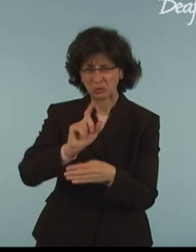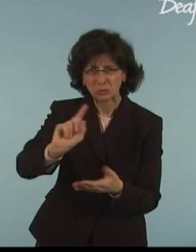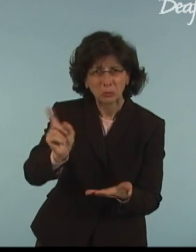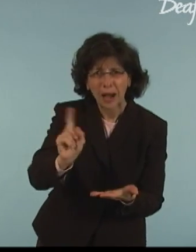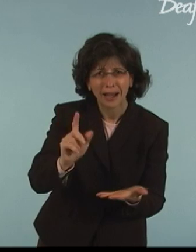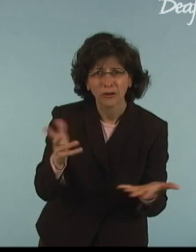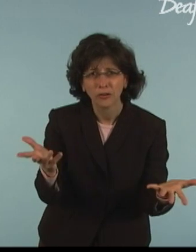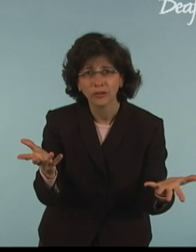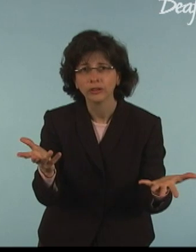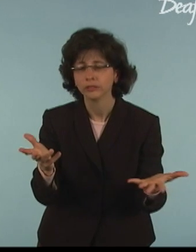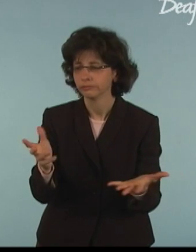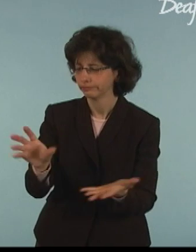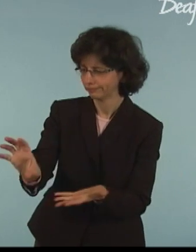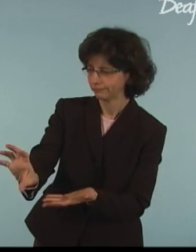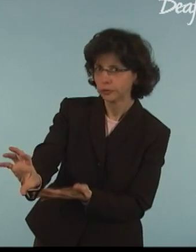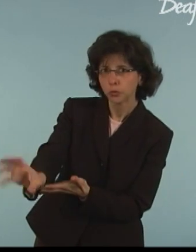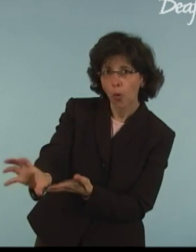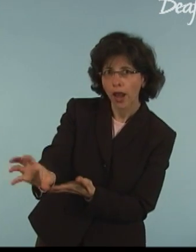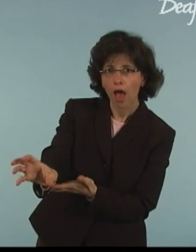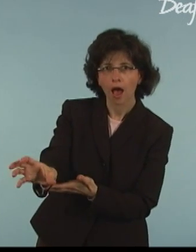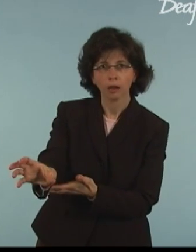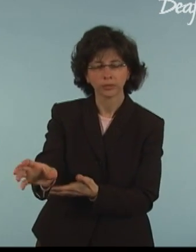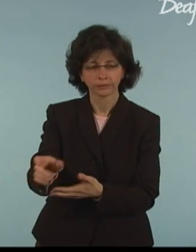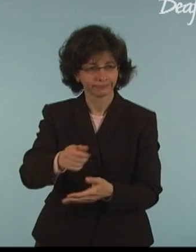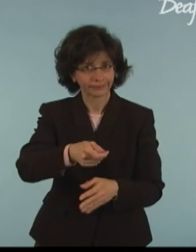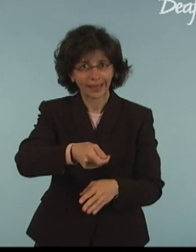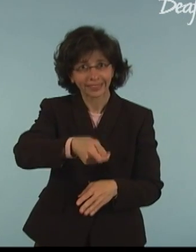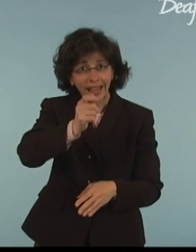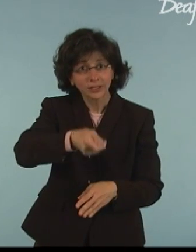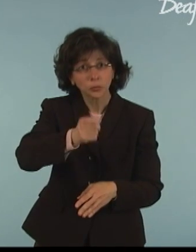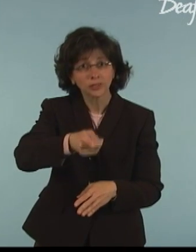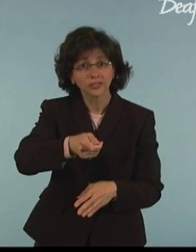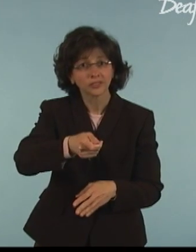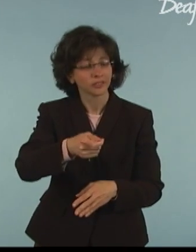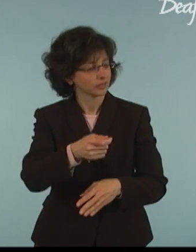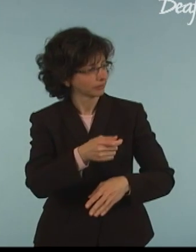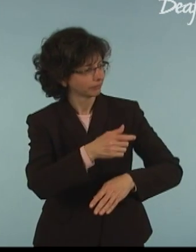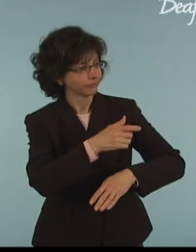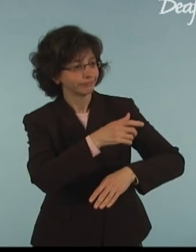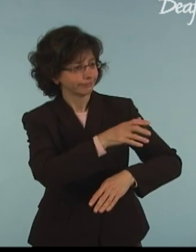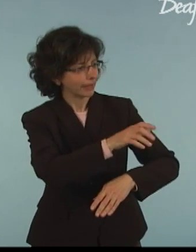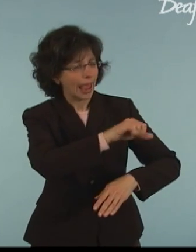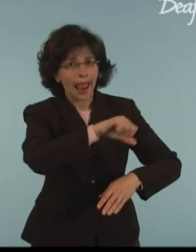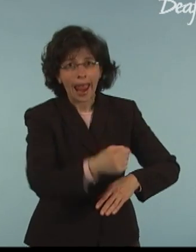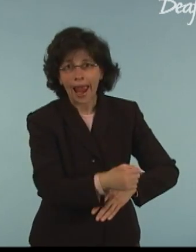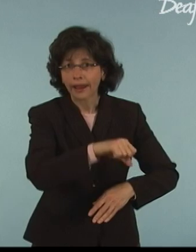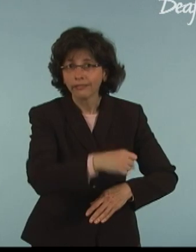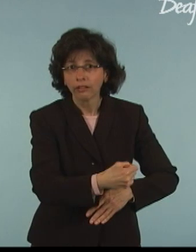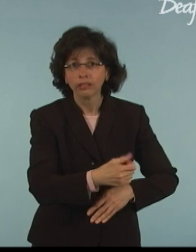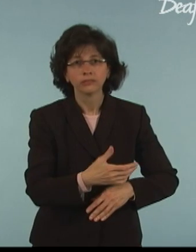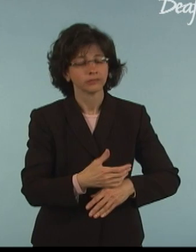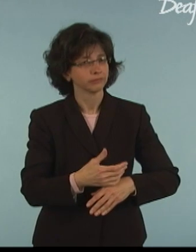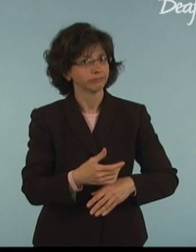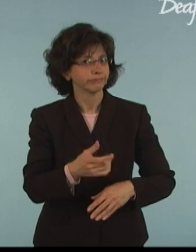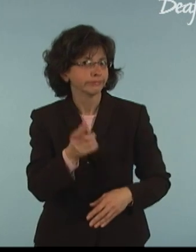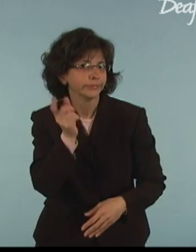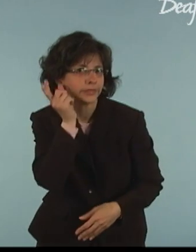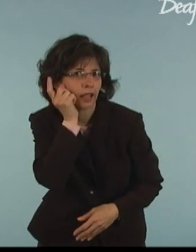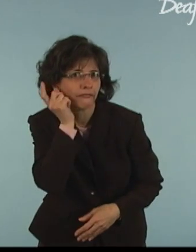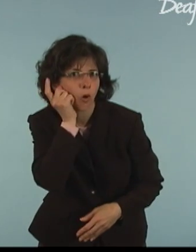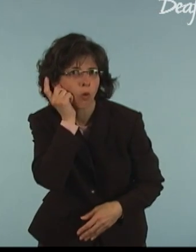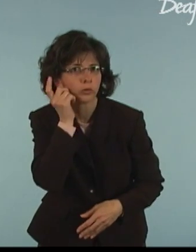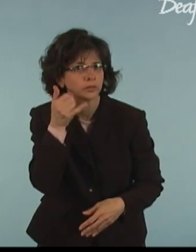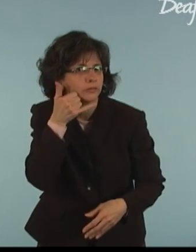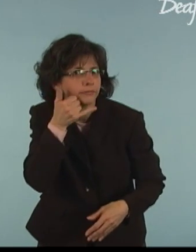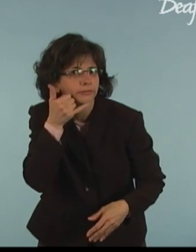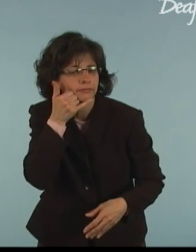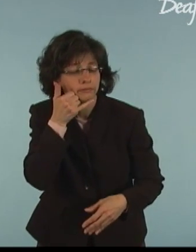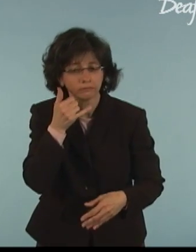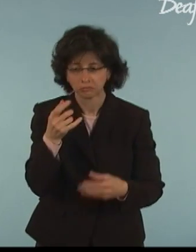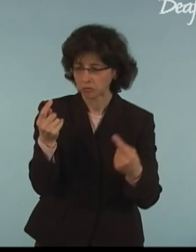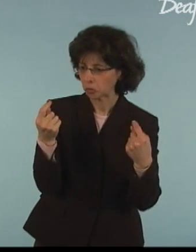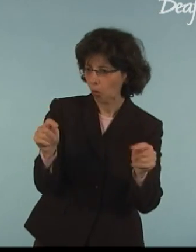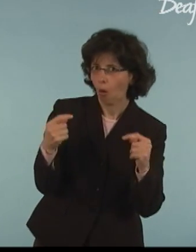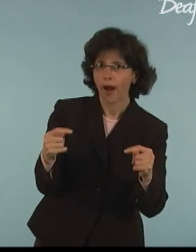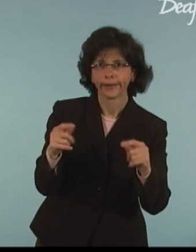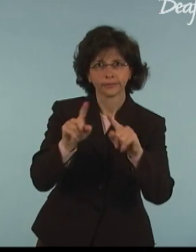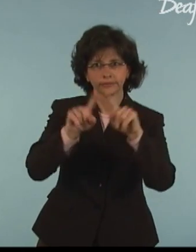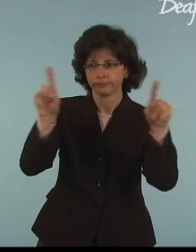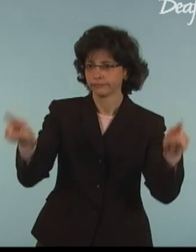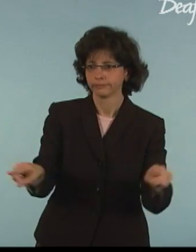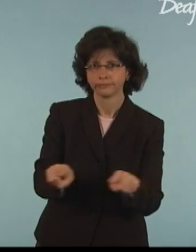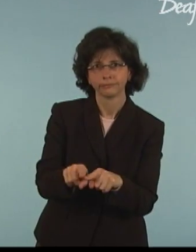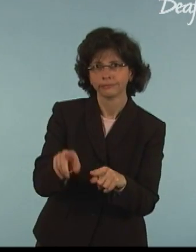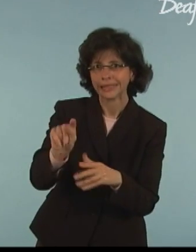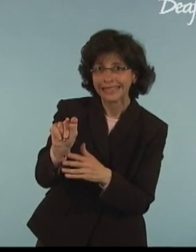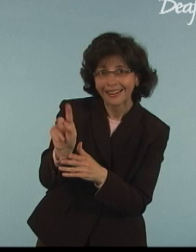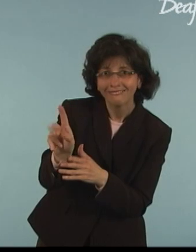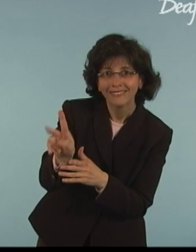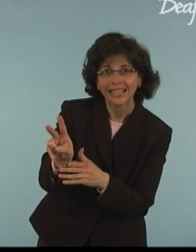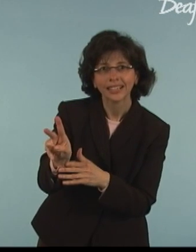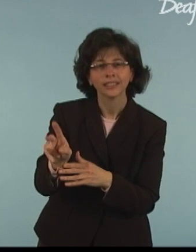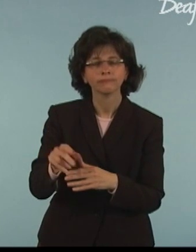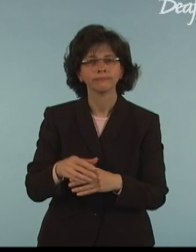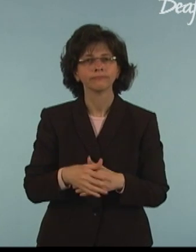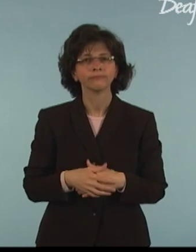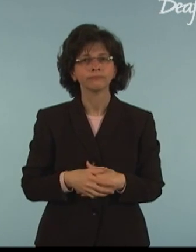You can use this mixture on doorknobs, light switches, handles, telephones, toys, and tv's.